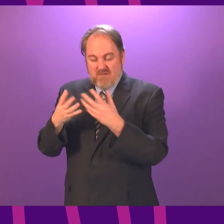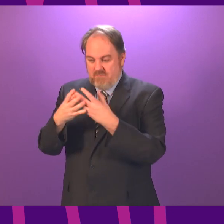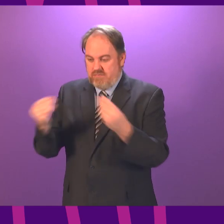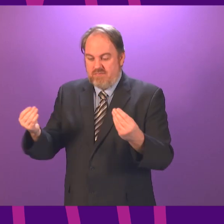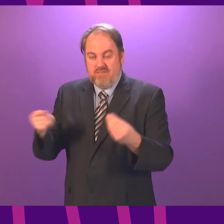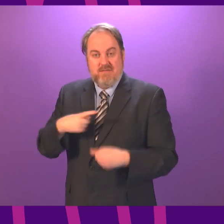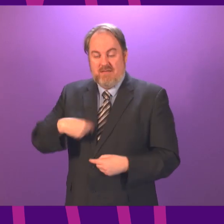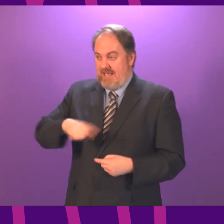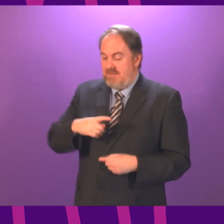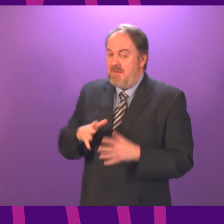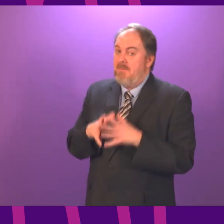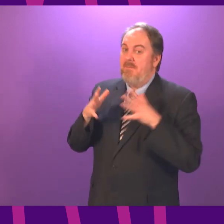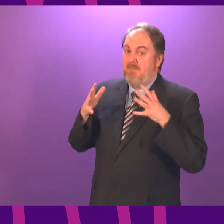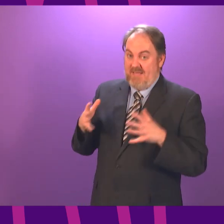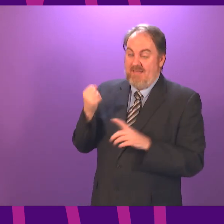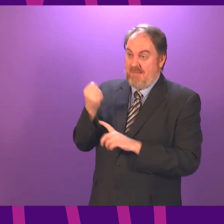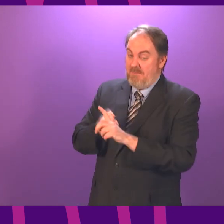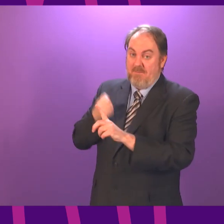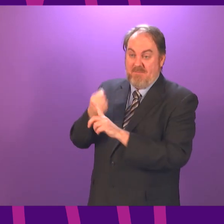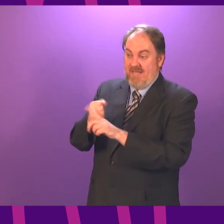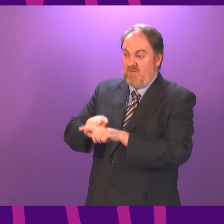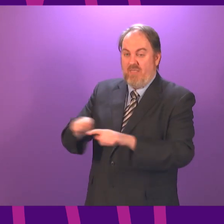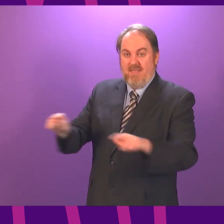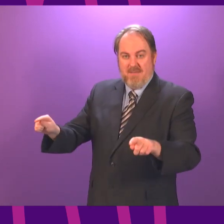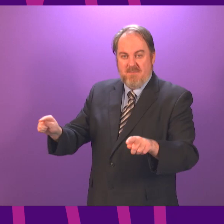price—let us not fool ourselves. It is what we do now that will make the difference.